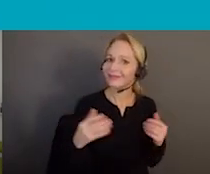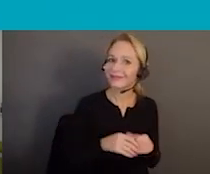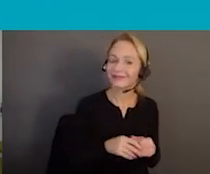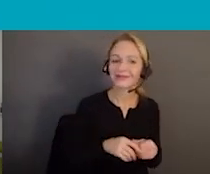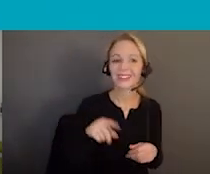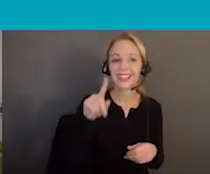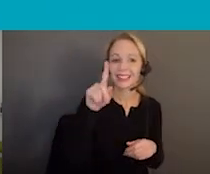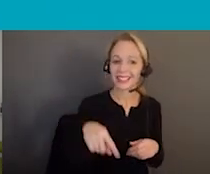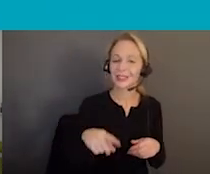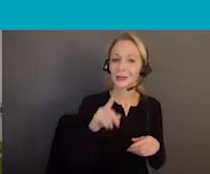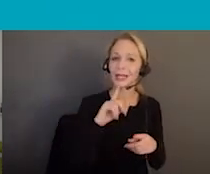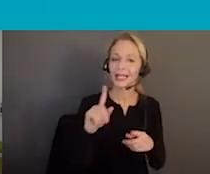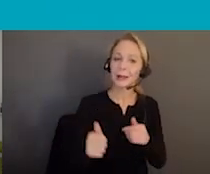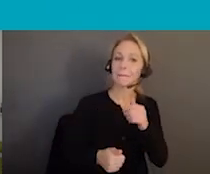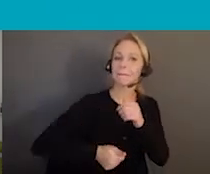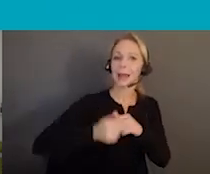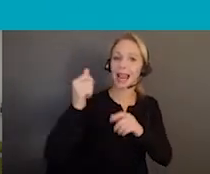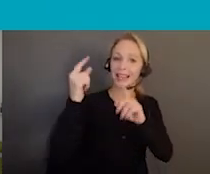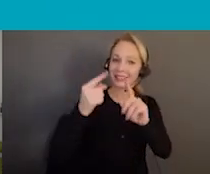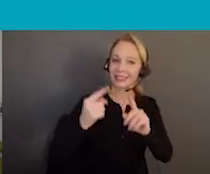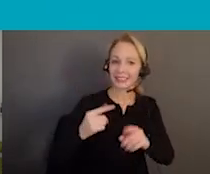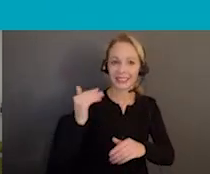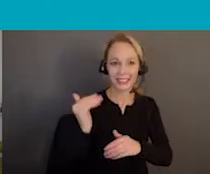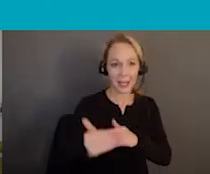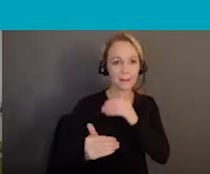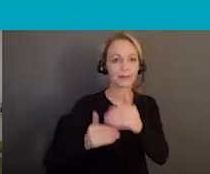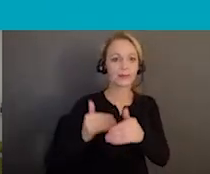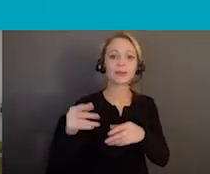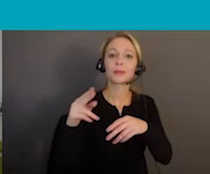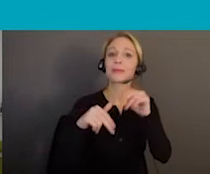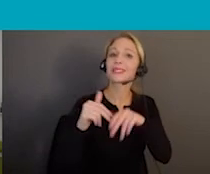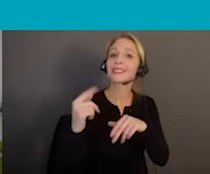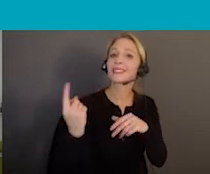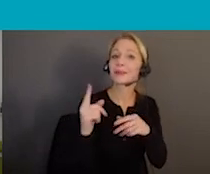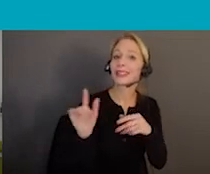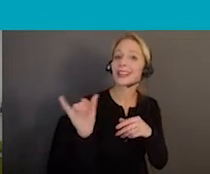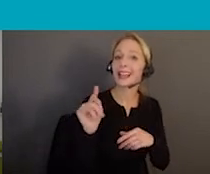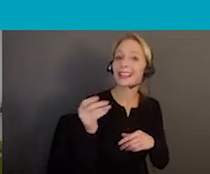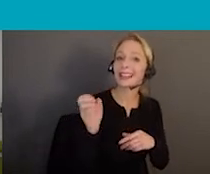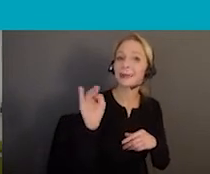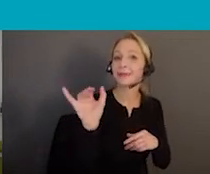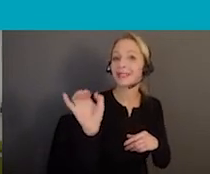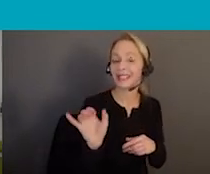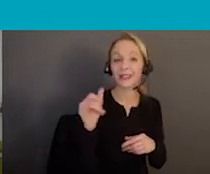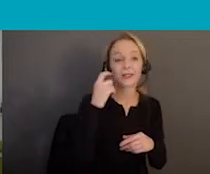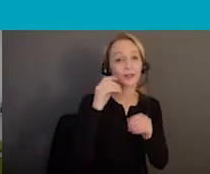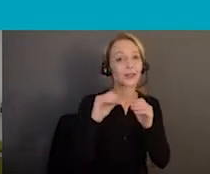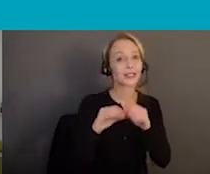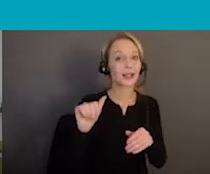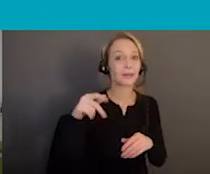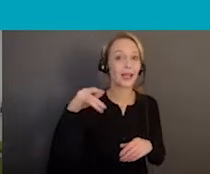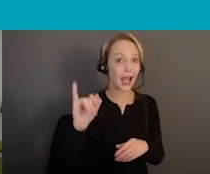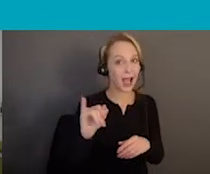THIS WERE THE MAIN STEPS TO BUILD SOMETHING LIKE THEMIE.